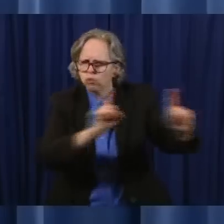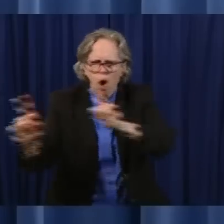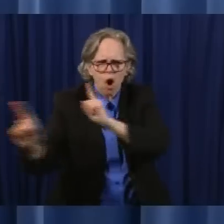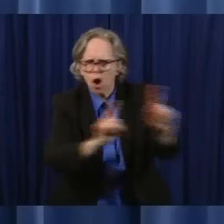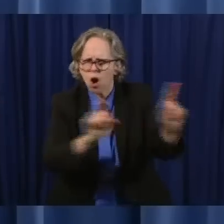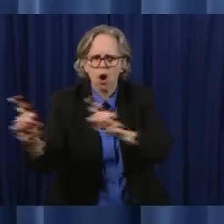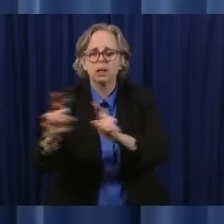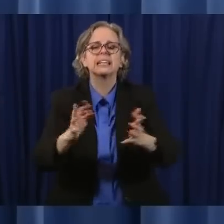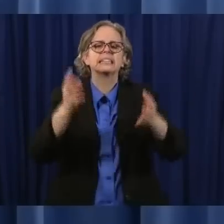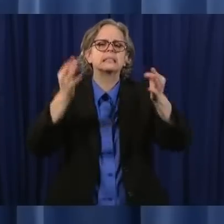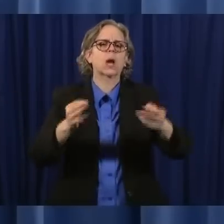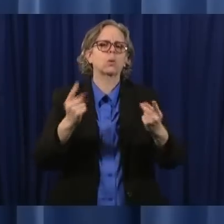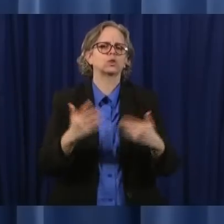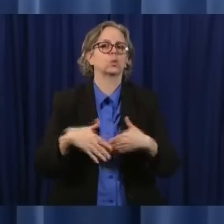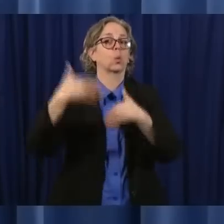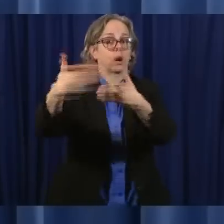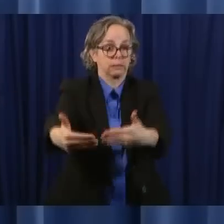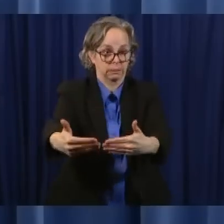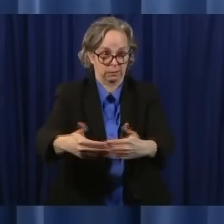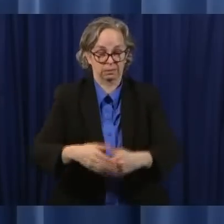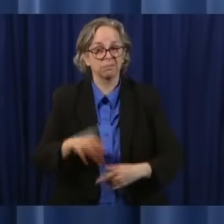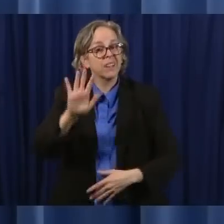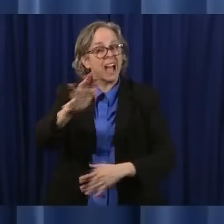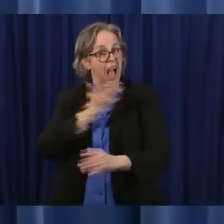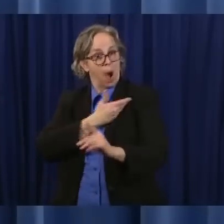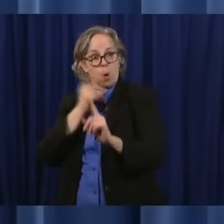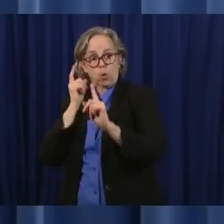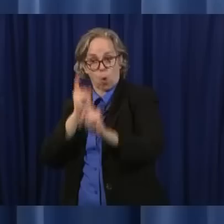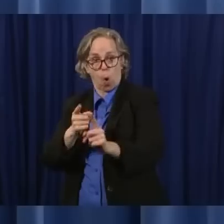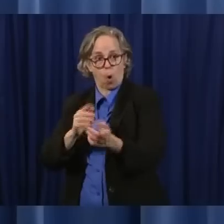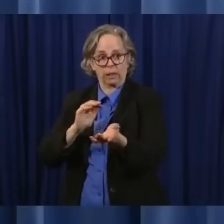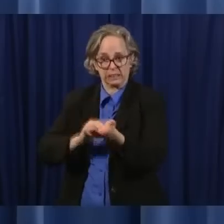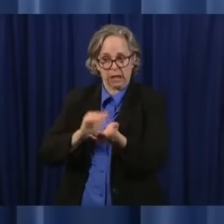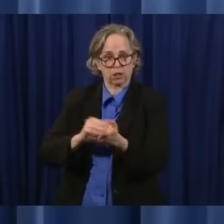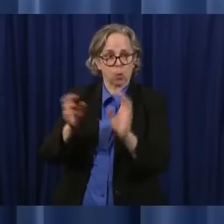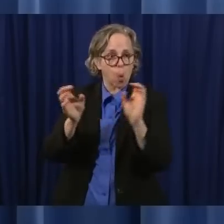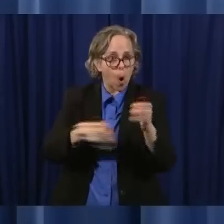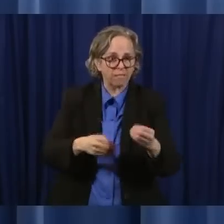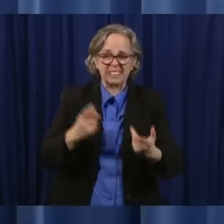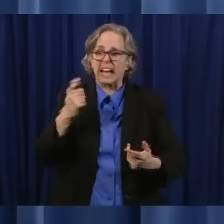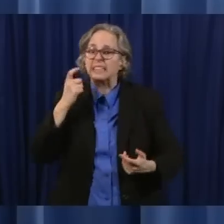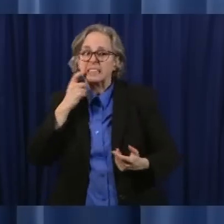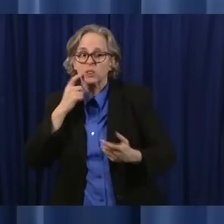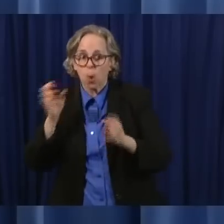BY THE PATIENT. WE ARE GOING TO CONTINUE TO WORK WITH HOSPITAL SYMPTOMS, HEALTHCARE PROVIDERS, PATIENTS AND OTHER STAKEHOLDERS TO